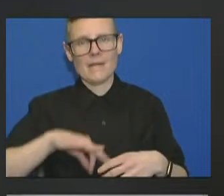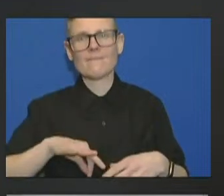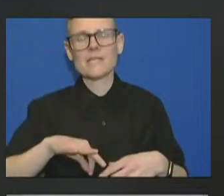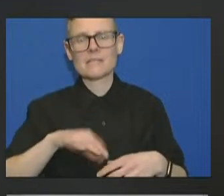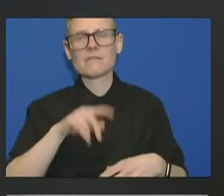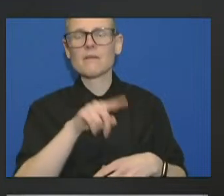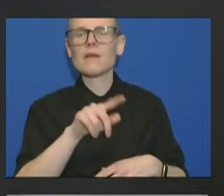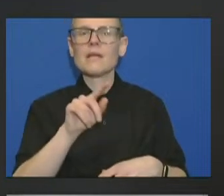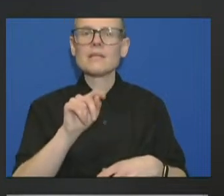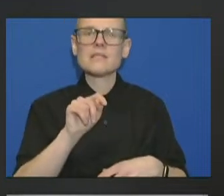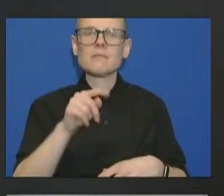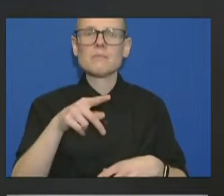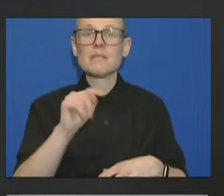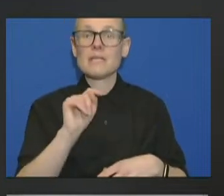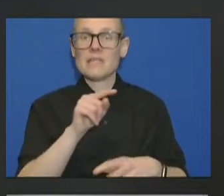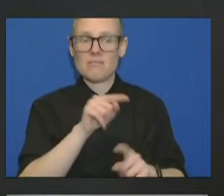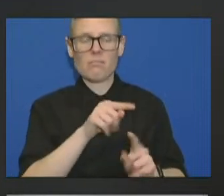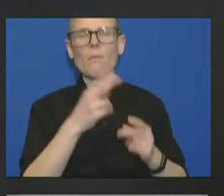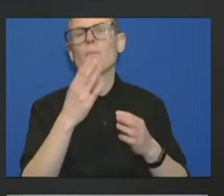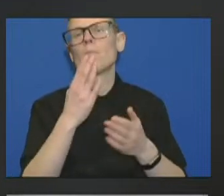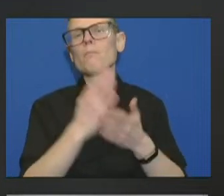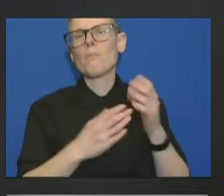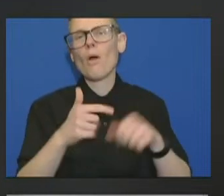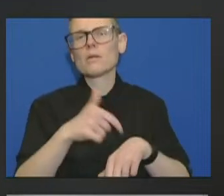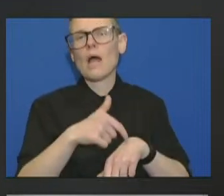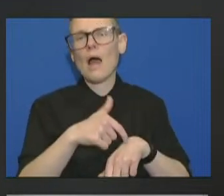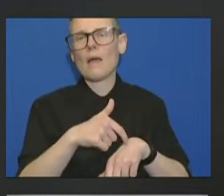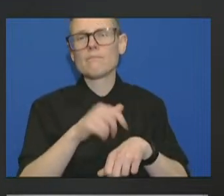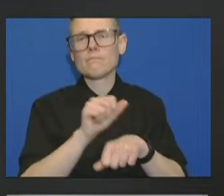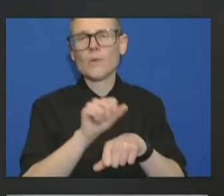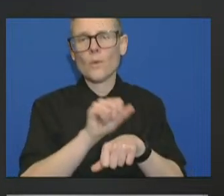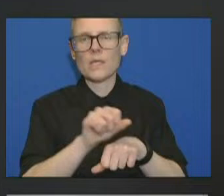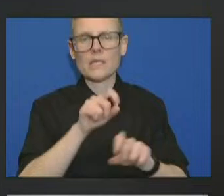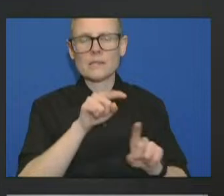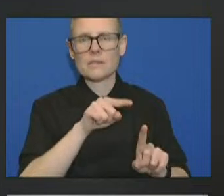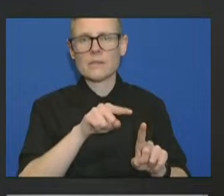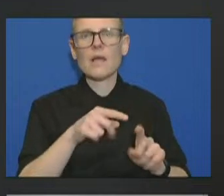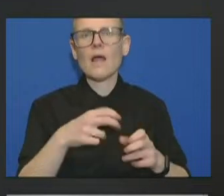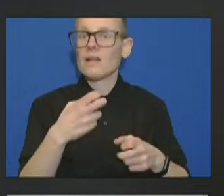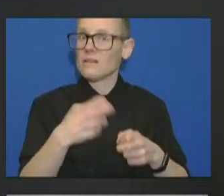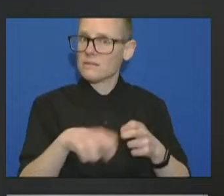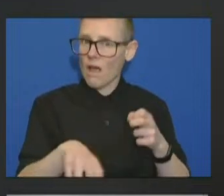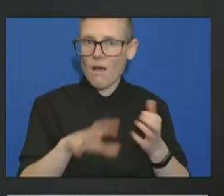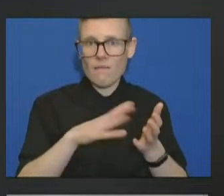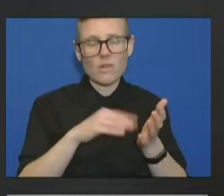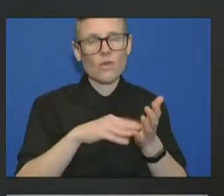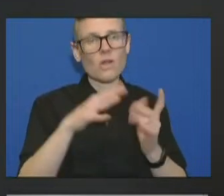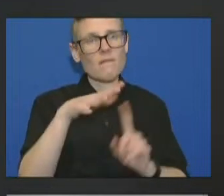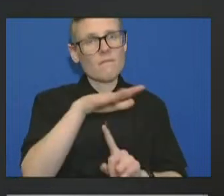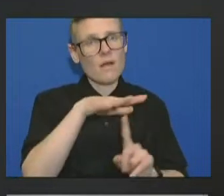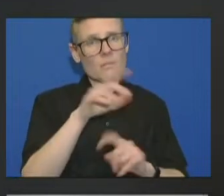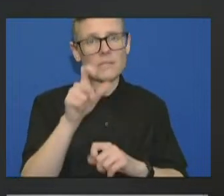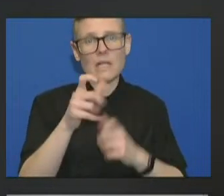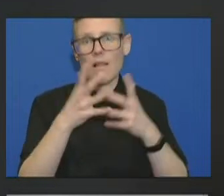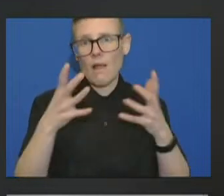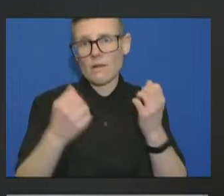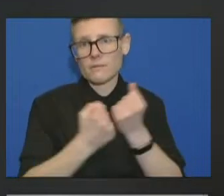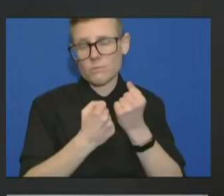extending to full time and offering benefits. These TPT employees are part time